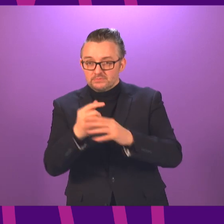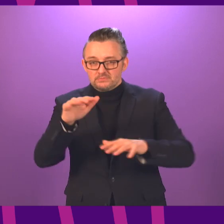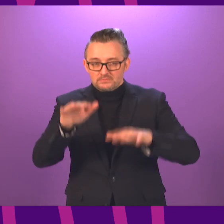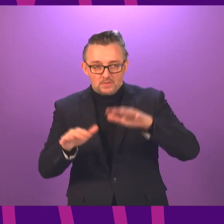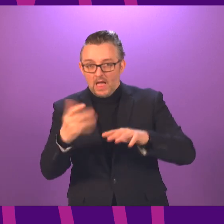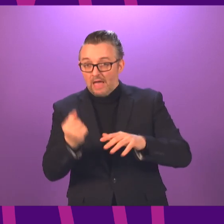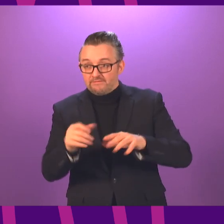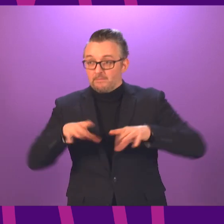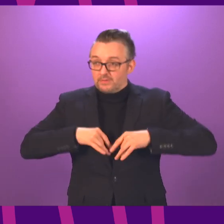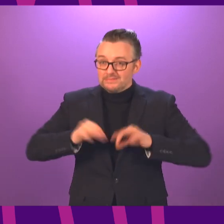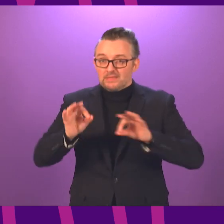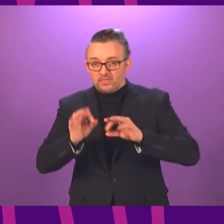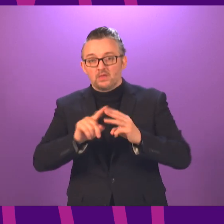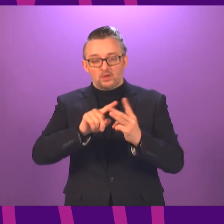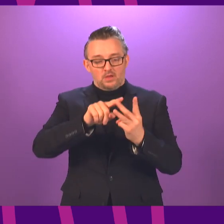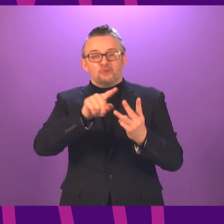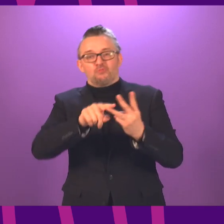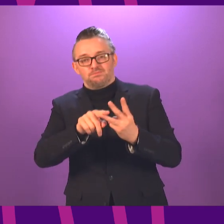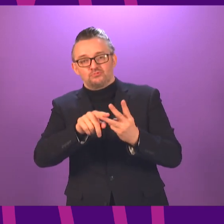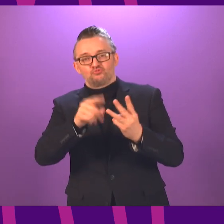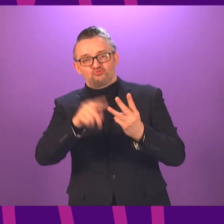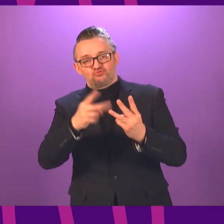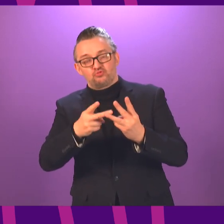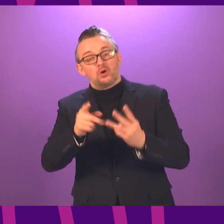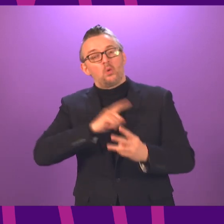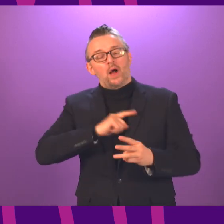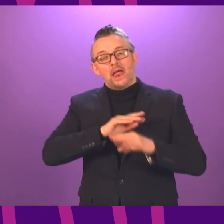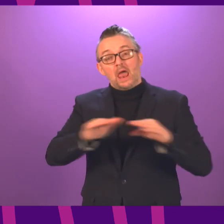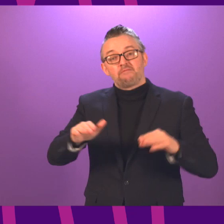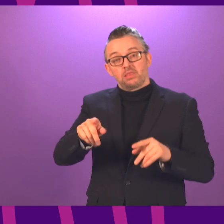of the virus at that time. The advantage of the levels system is that it will allow us